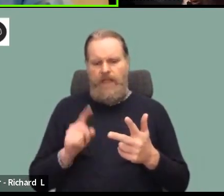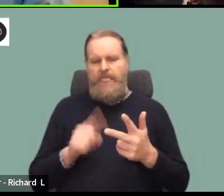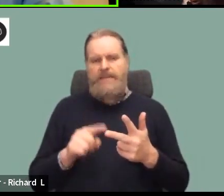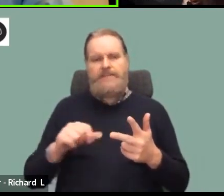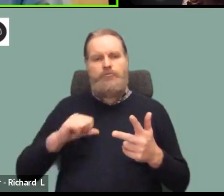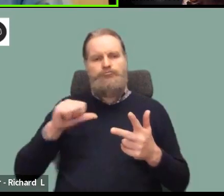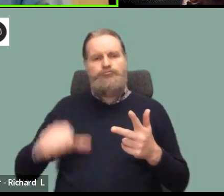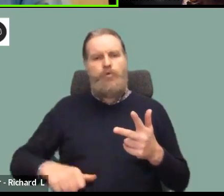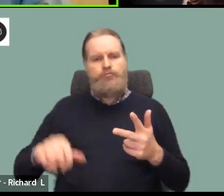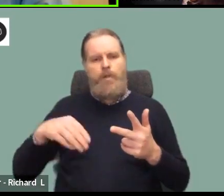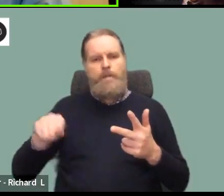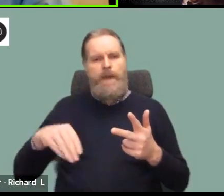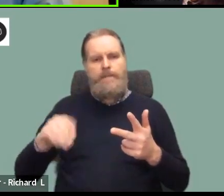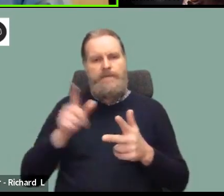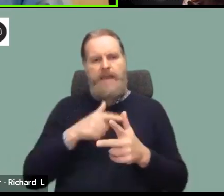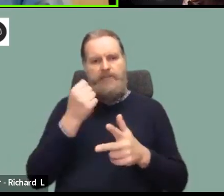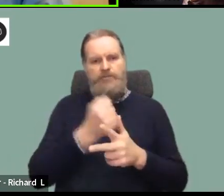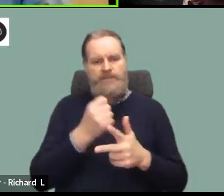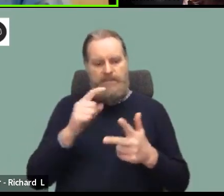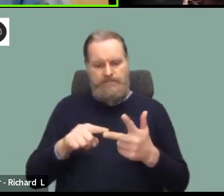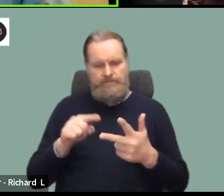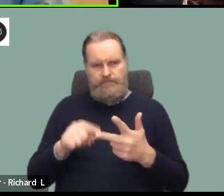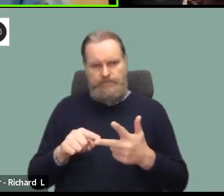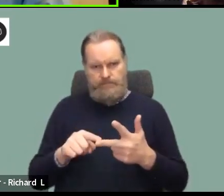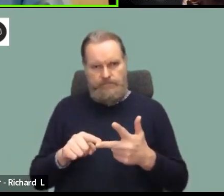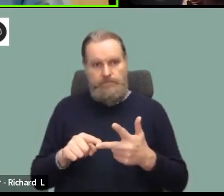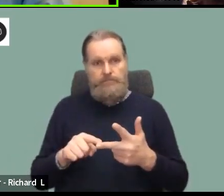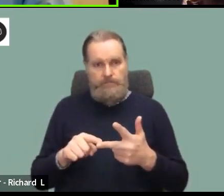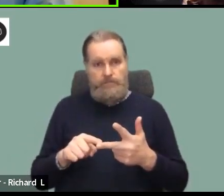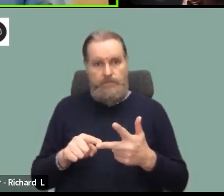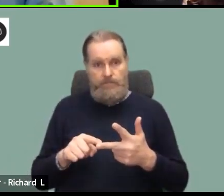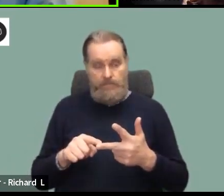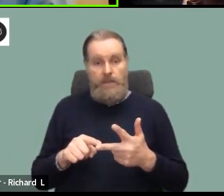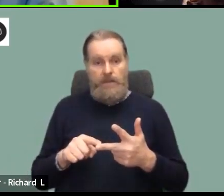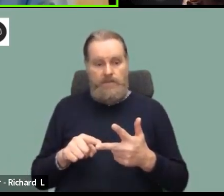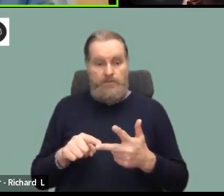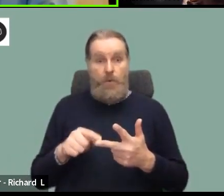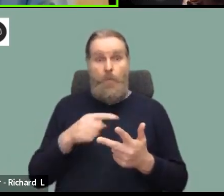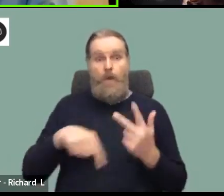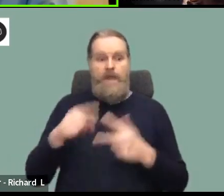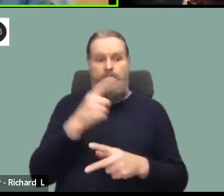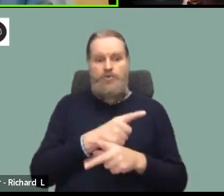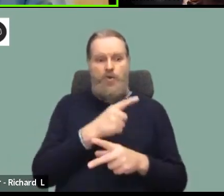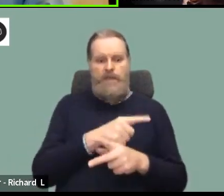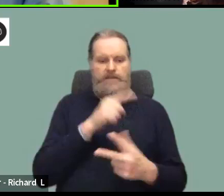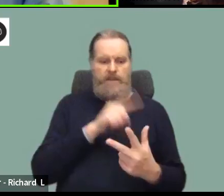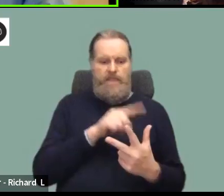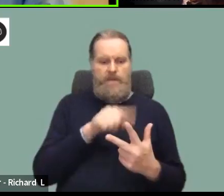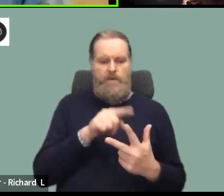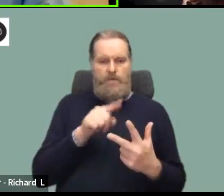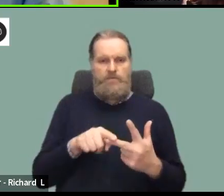specifically in depth for. and we're now and we're now talking to those reps and members including other members meetings.